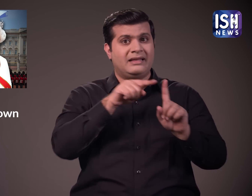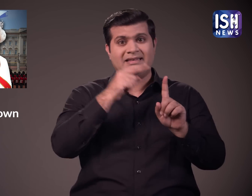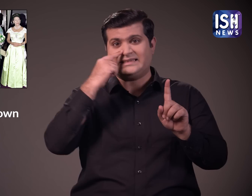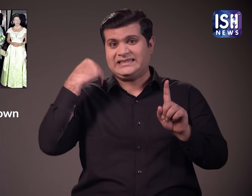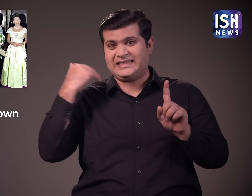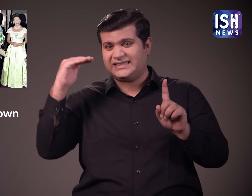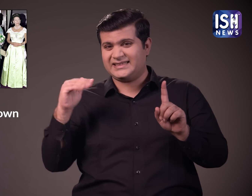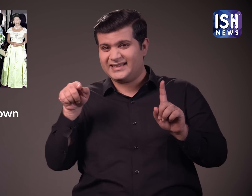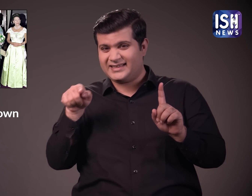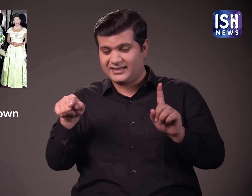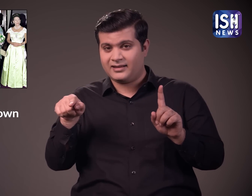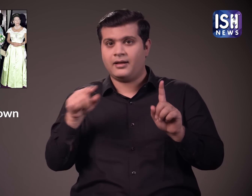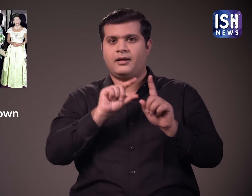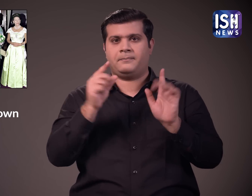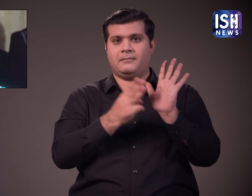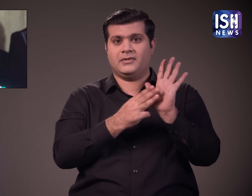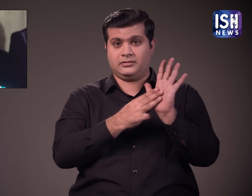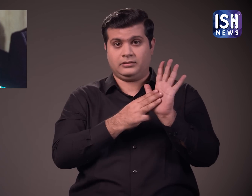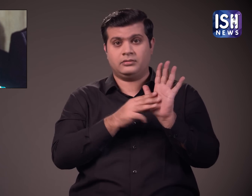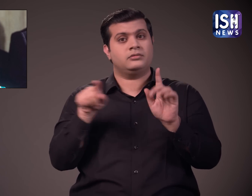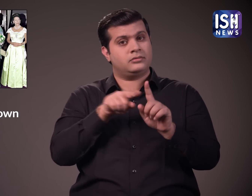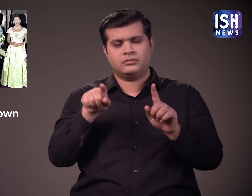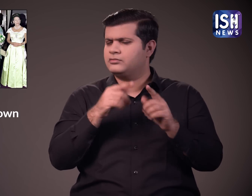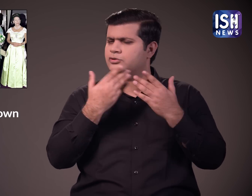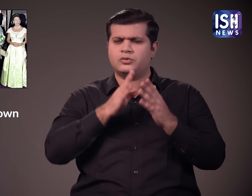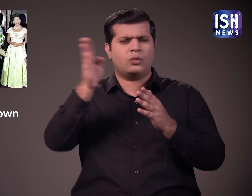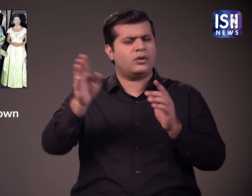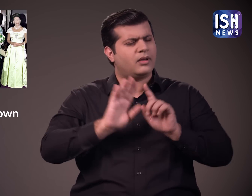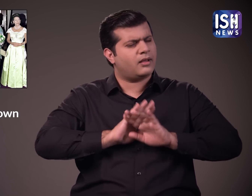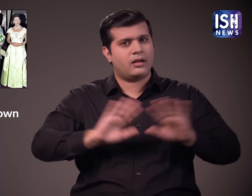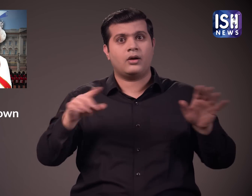She was educated at home with Margaret, her sister.